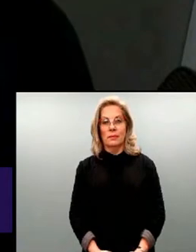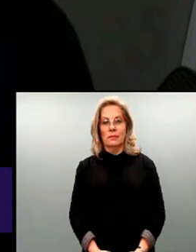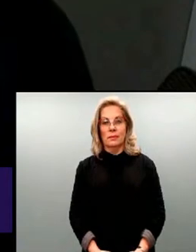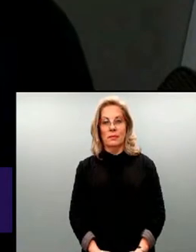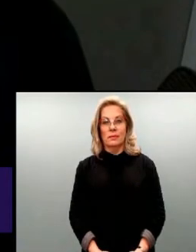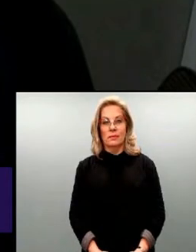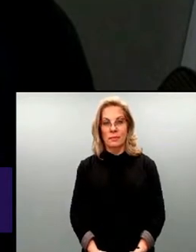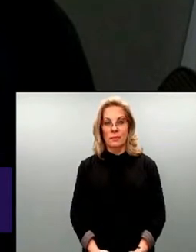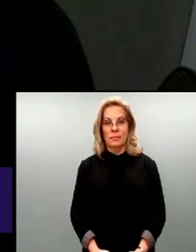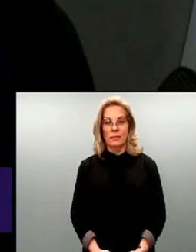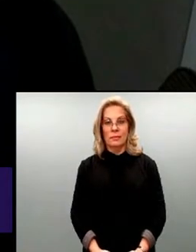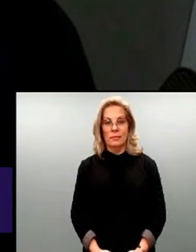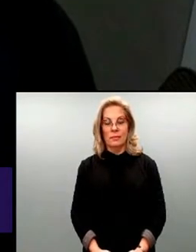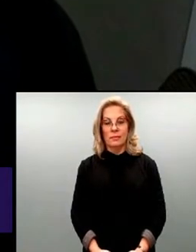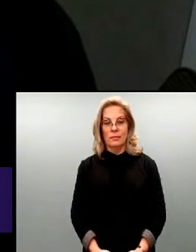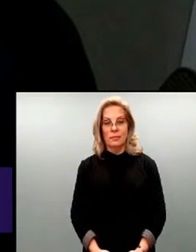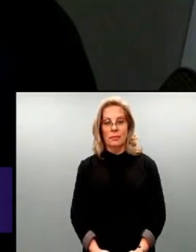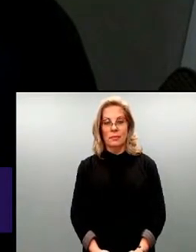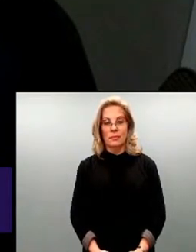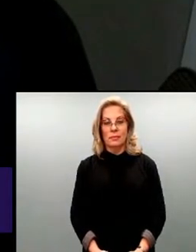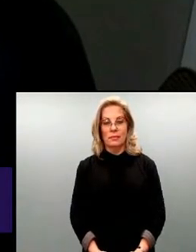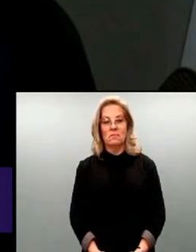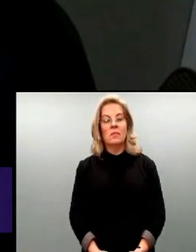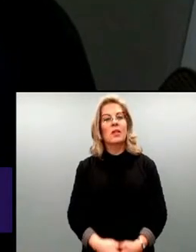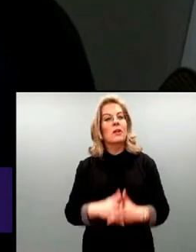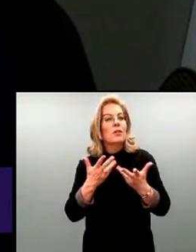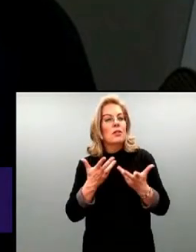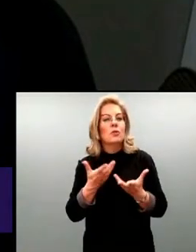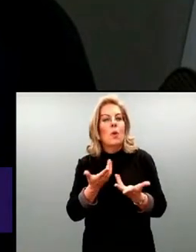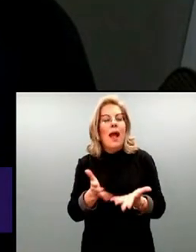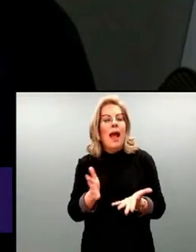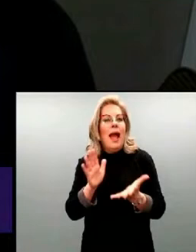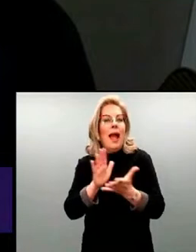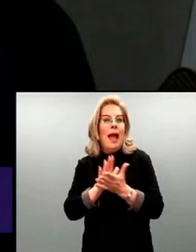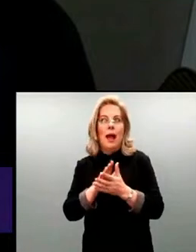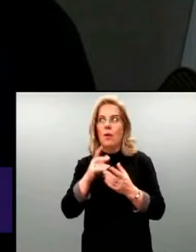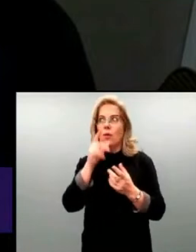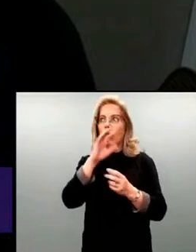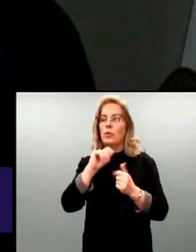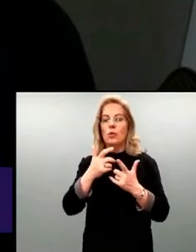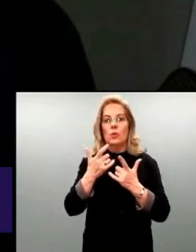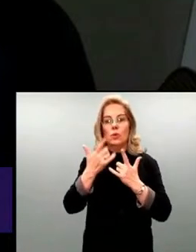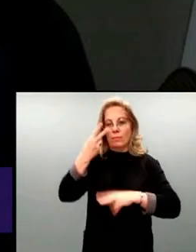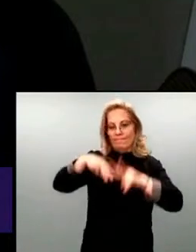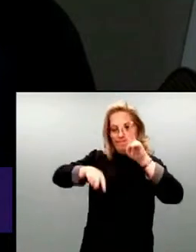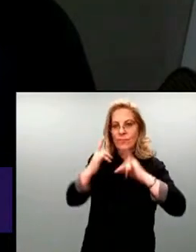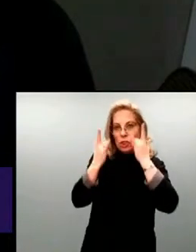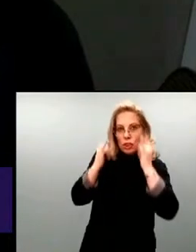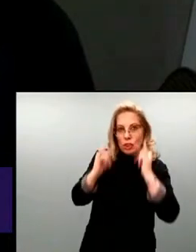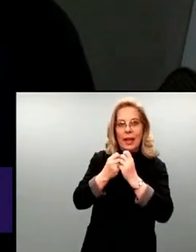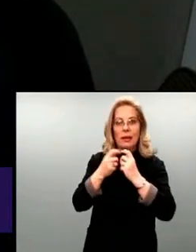What would a culturally safe assessment process for those people look